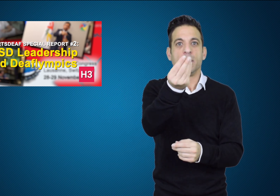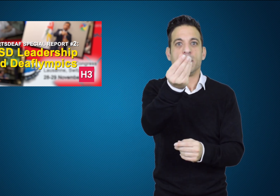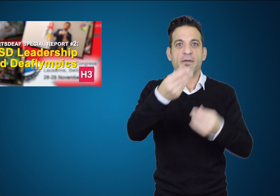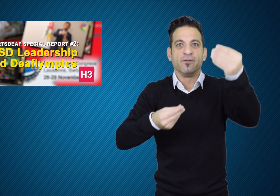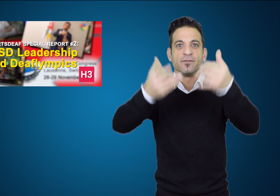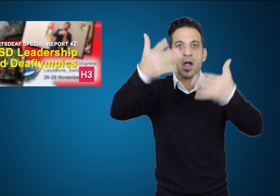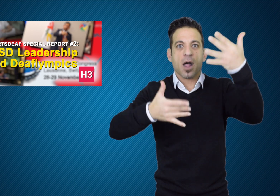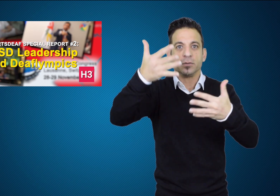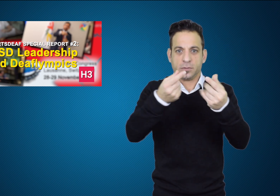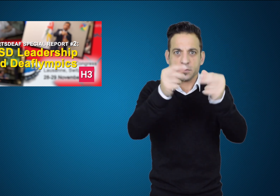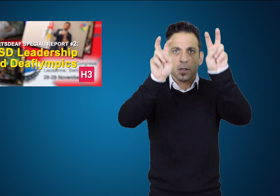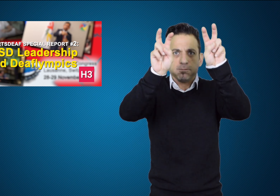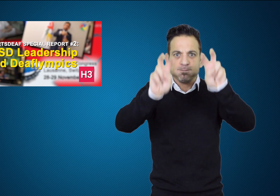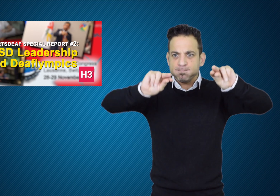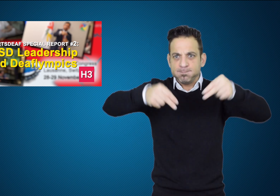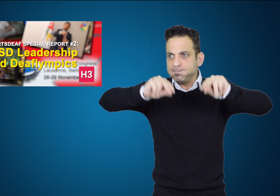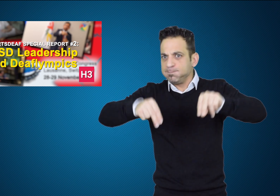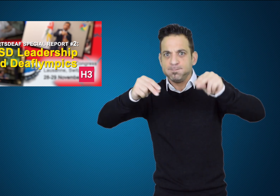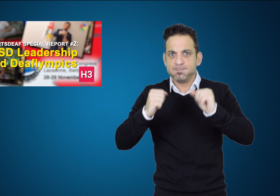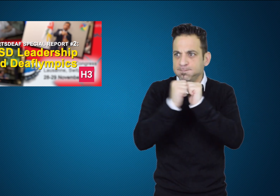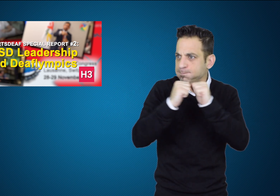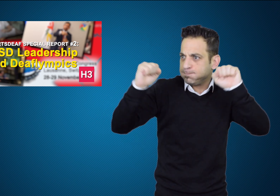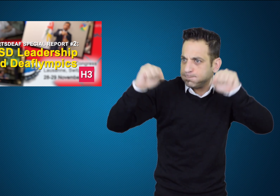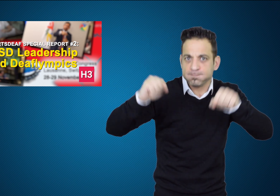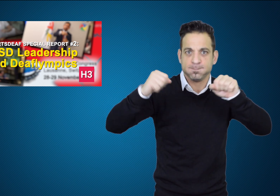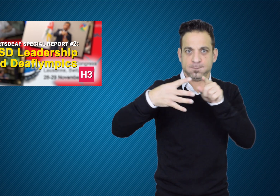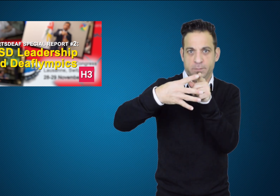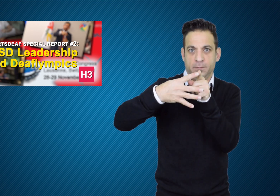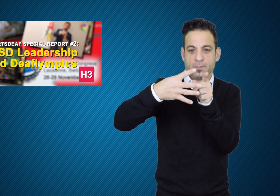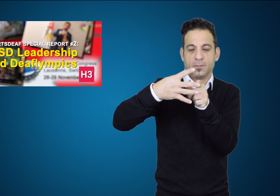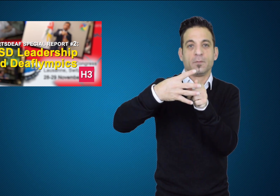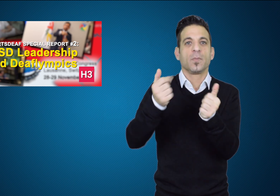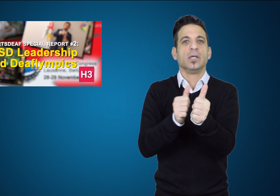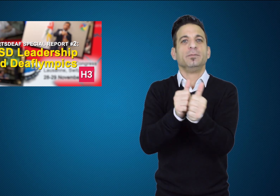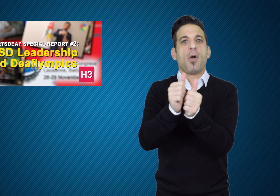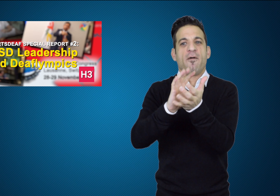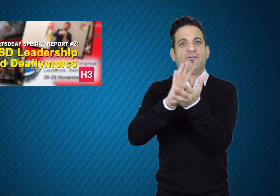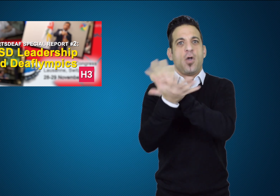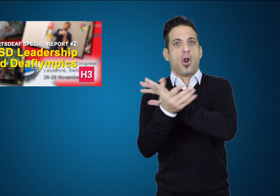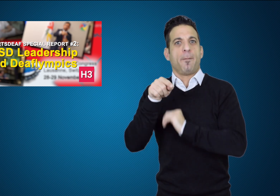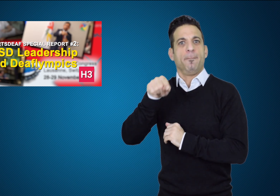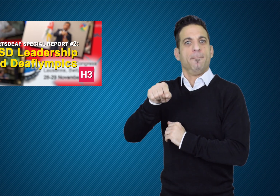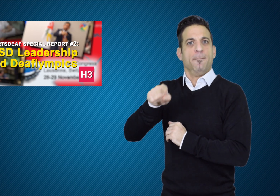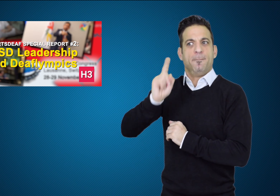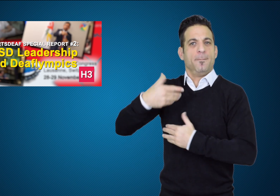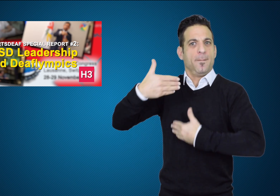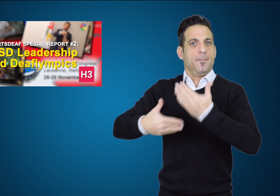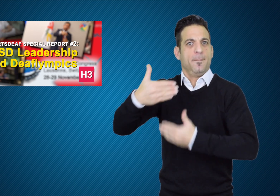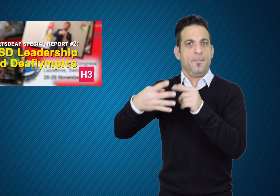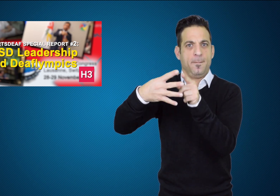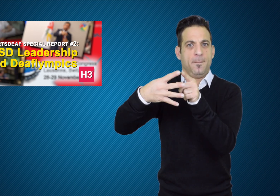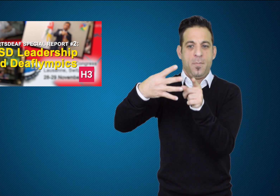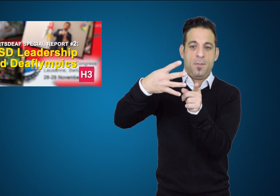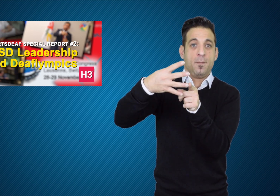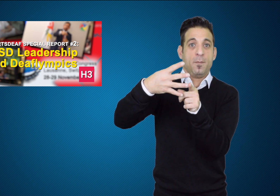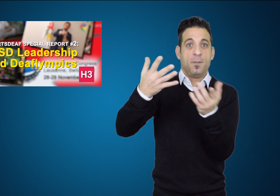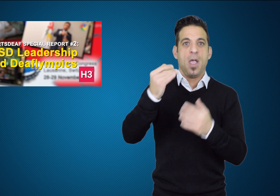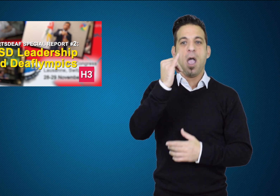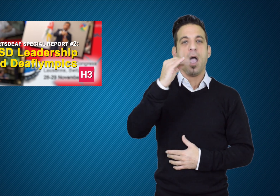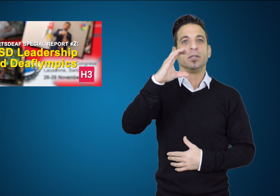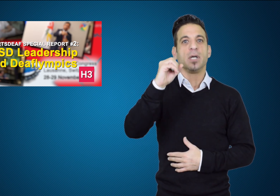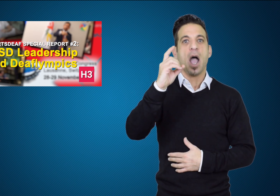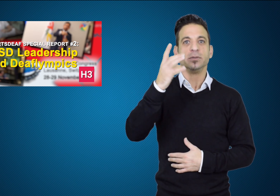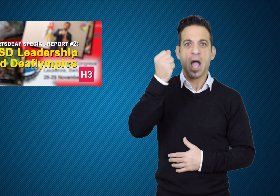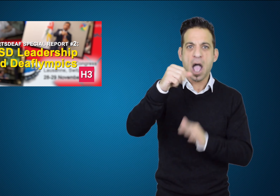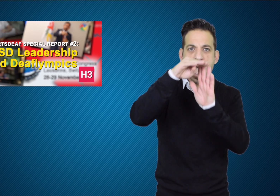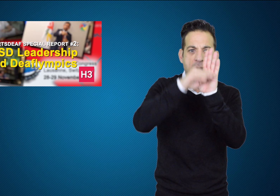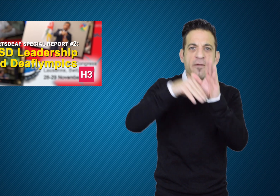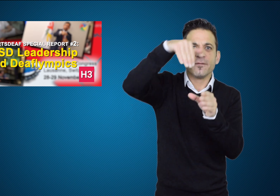financial audit, sports reform, ICSD governance which includes